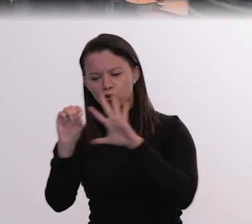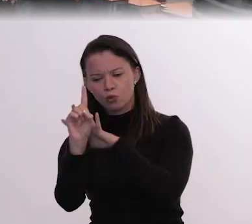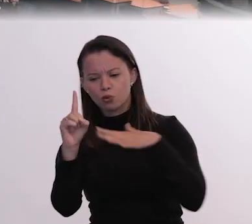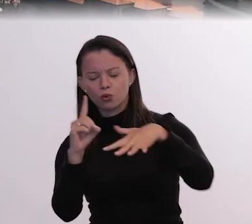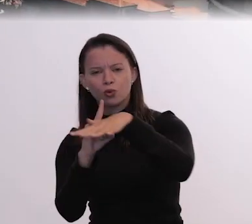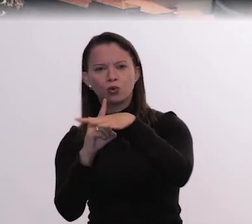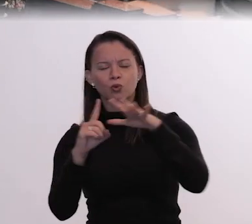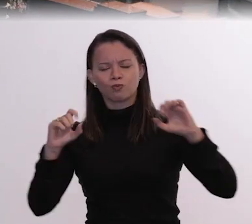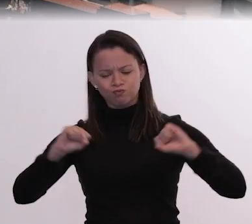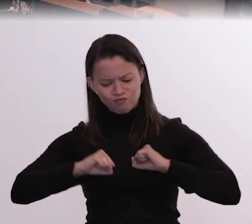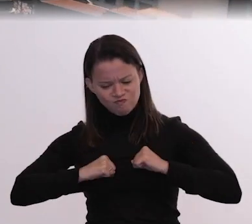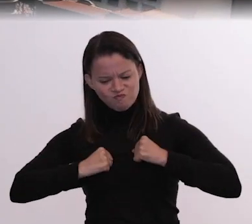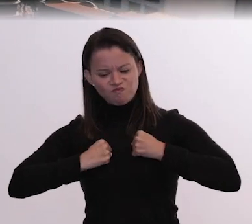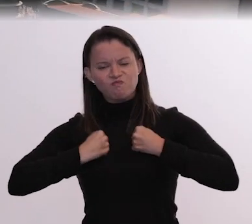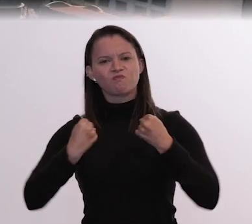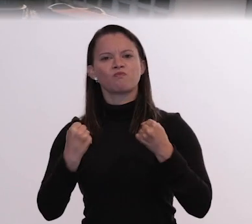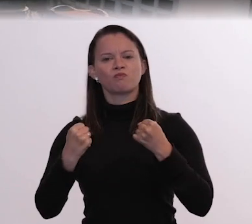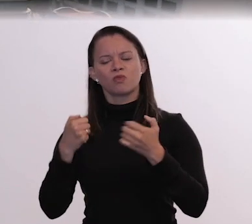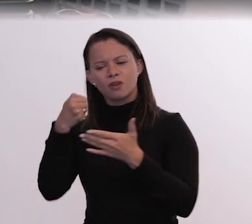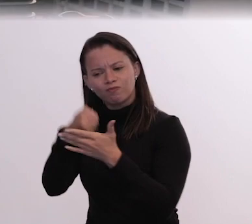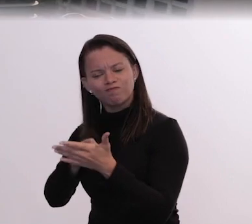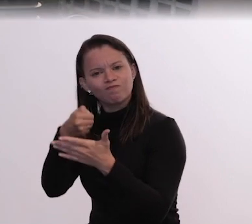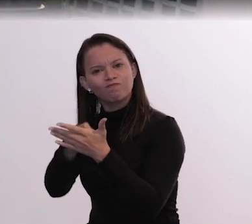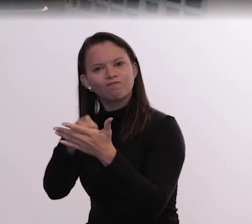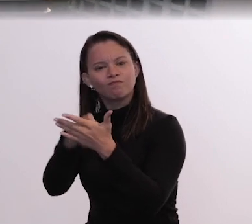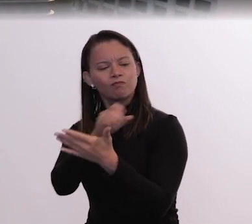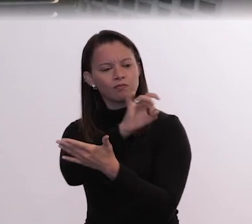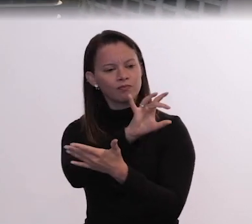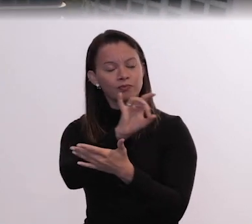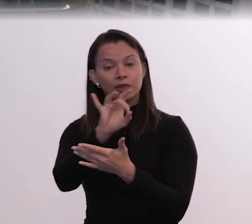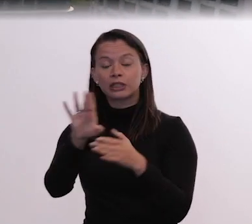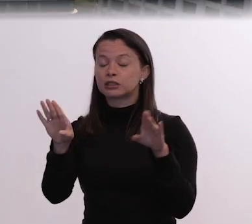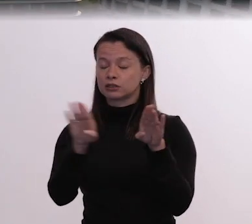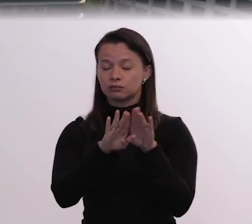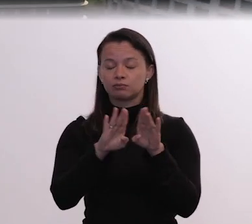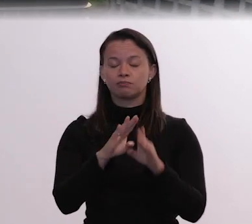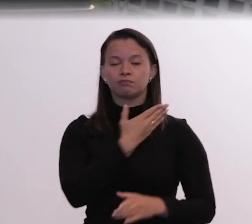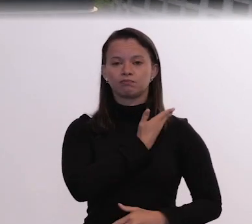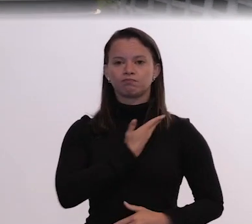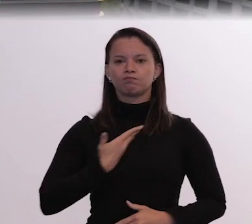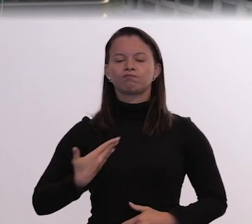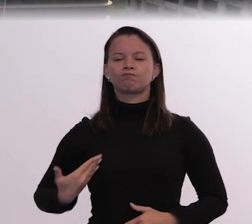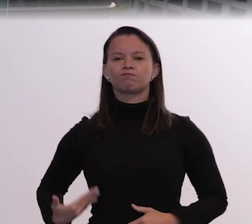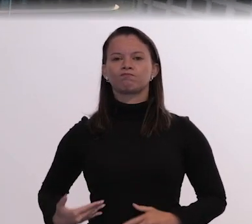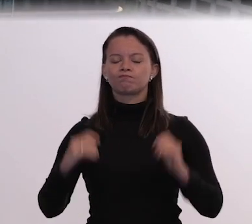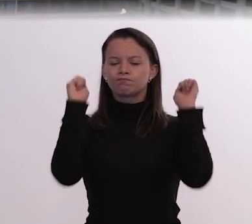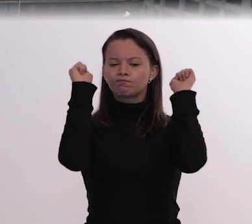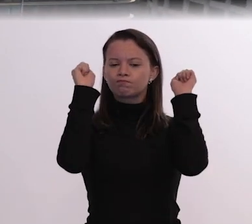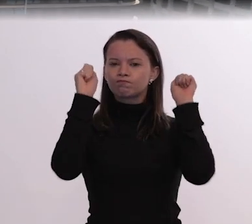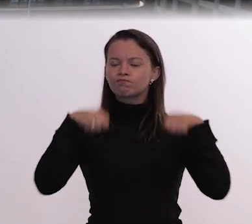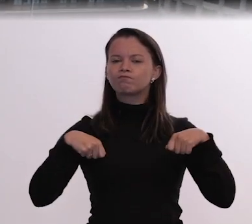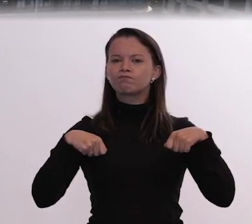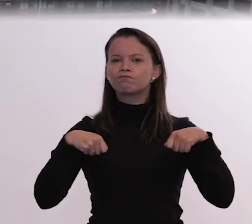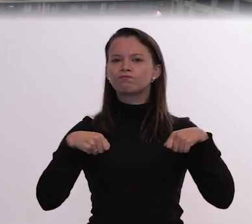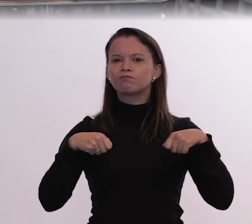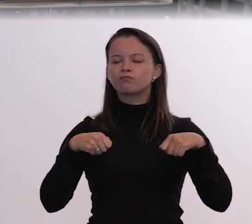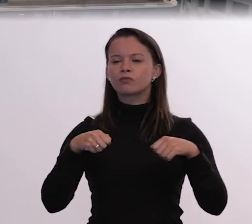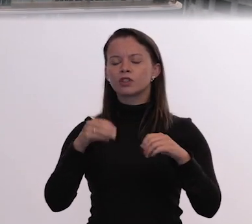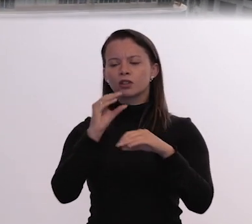and with local governments that are able to design policies that lead us to the balance between the three branches of power.